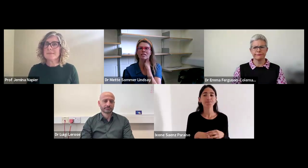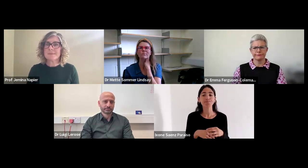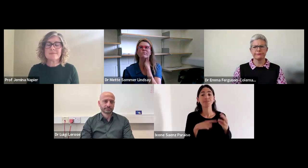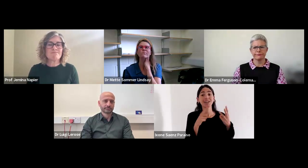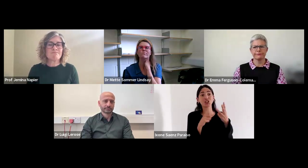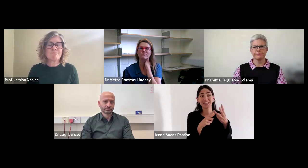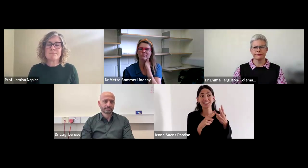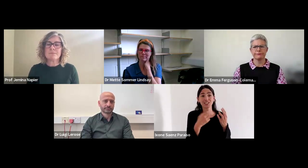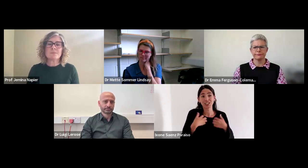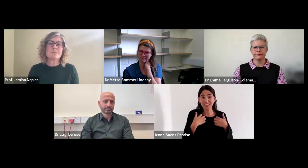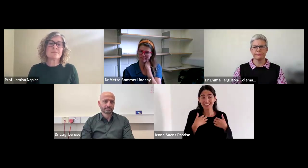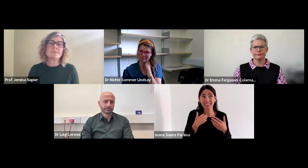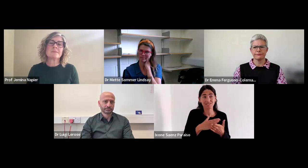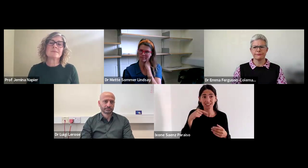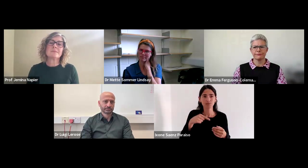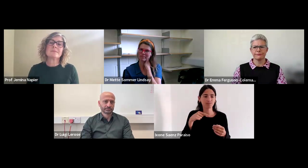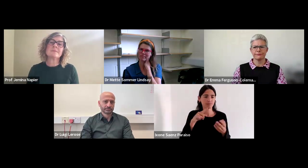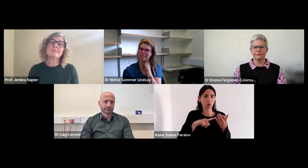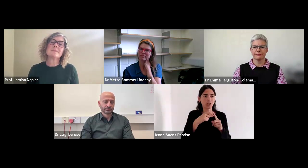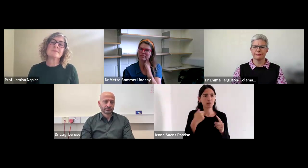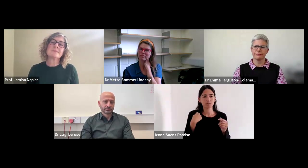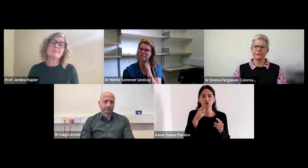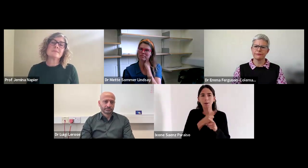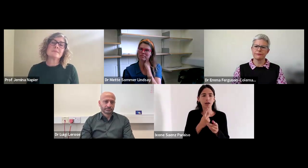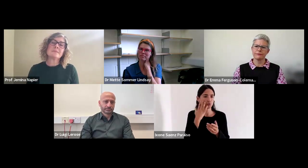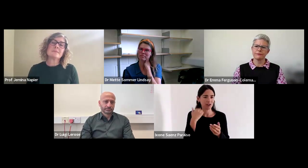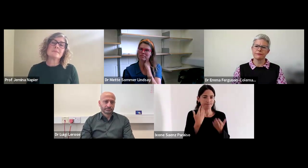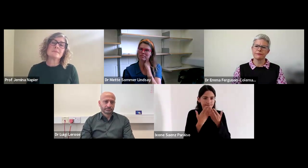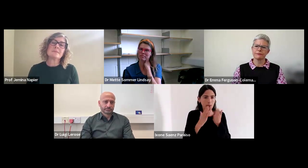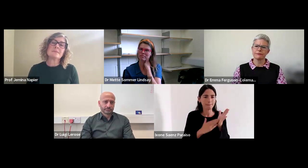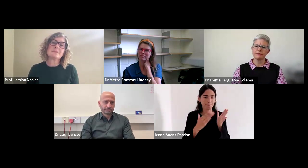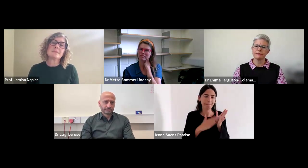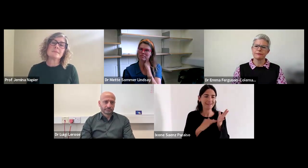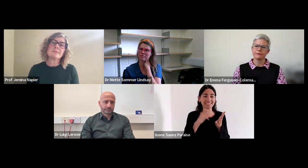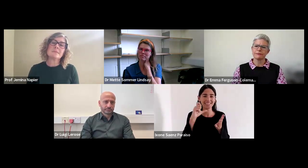therefore I'm unable to conduct those interviews. The third thing what's interesting in the UK I